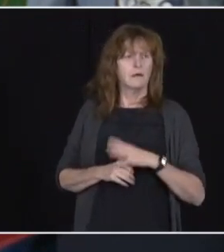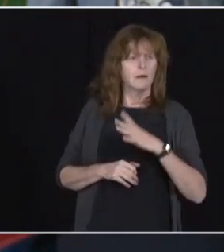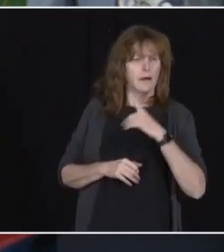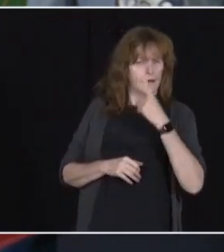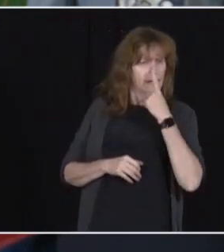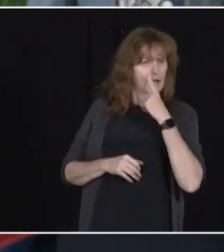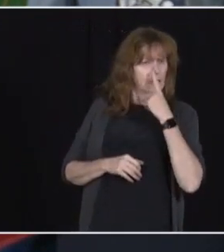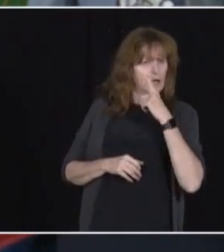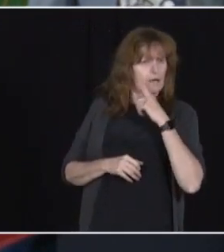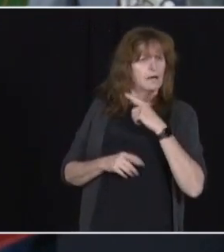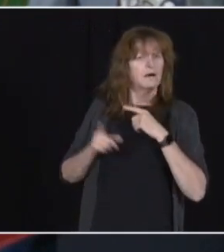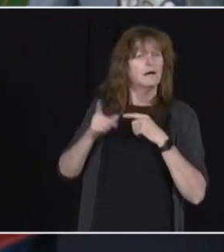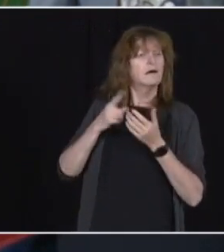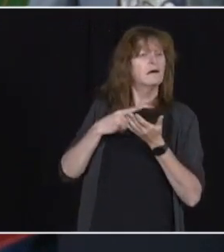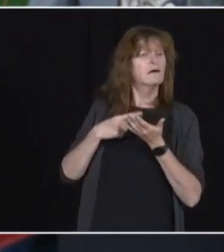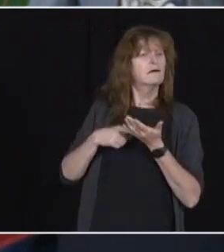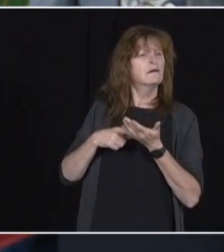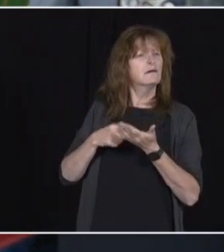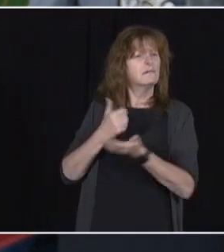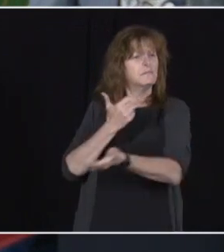about the crisis.